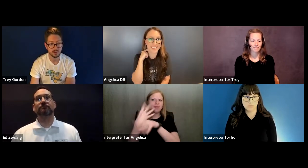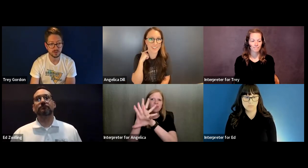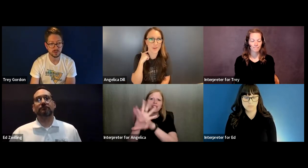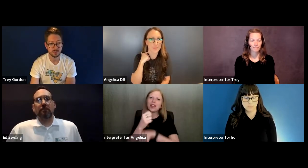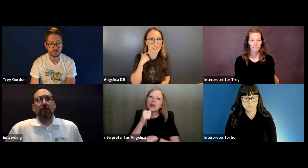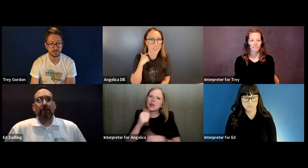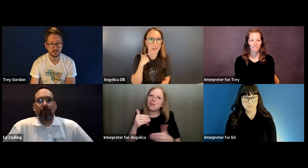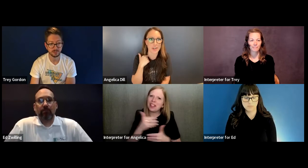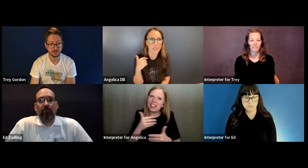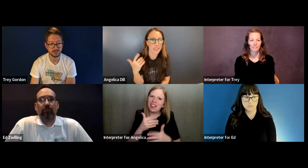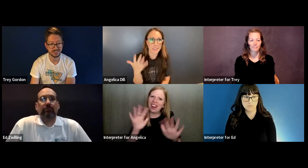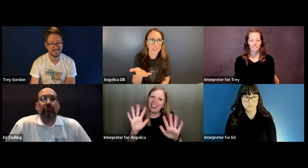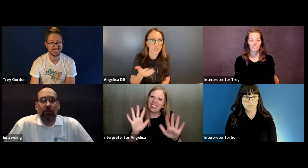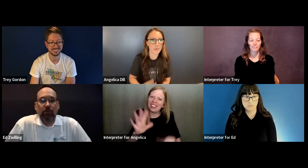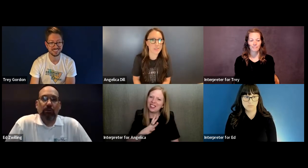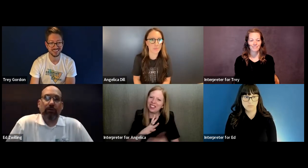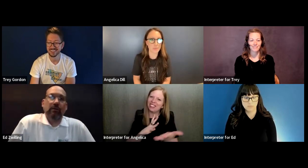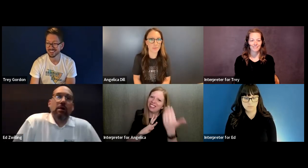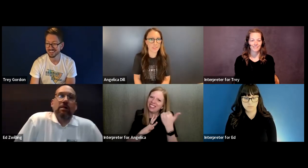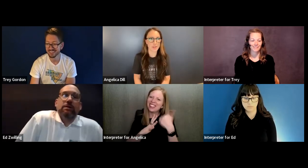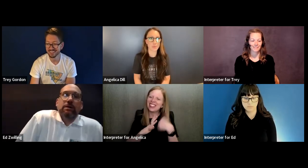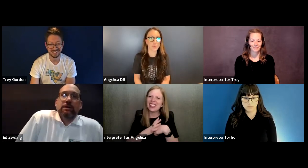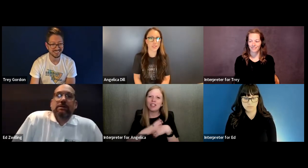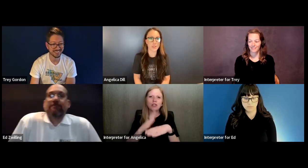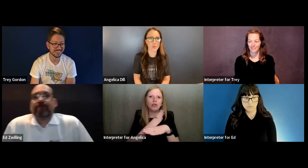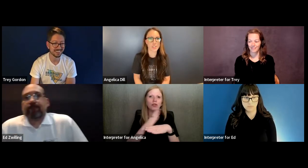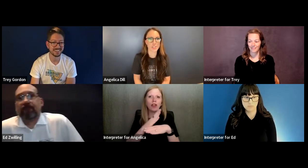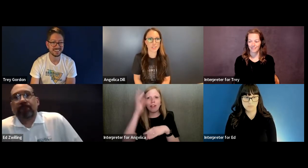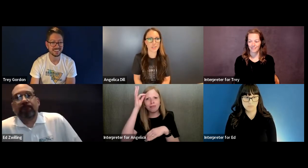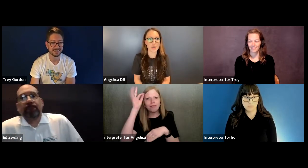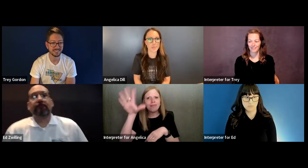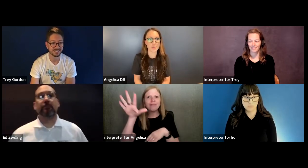you're welcome to share you know something maybe it's not a formulated question um